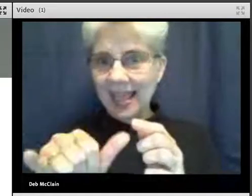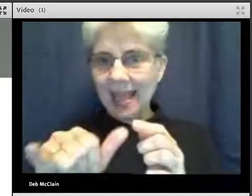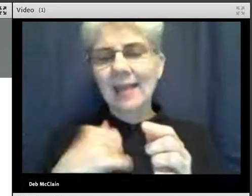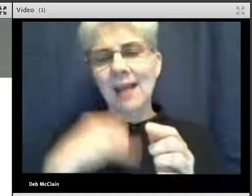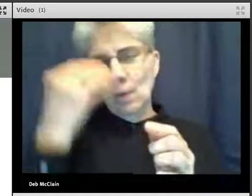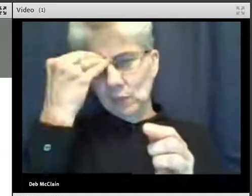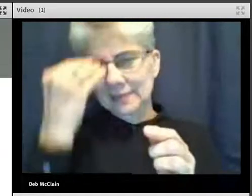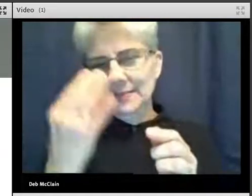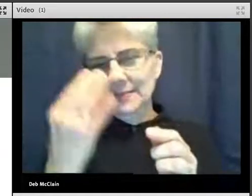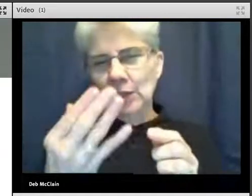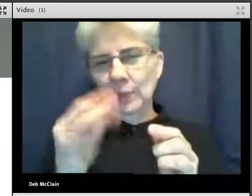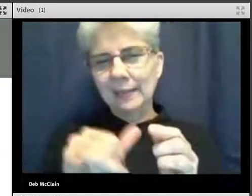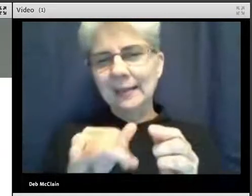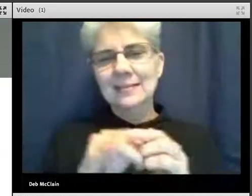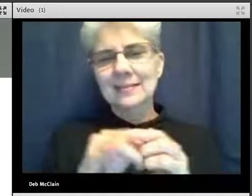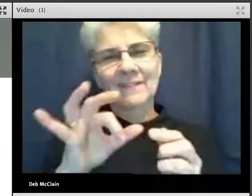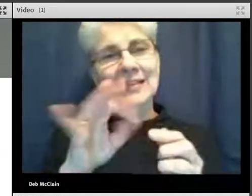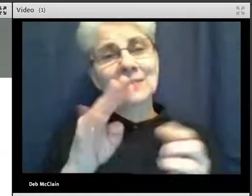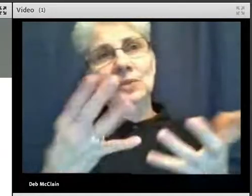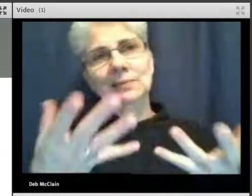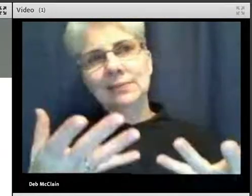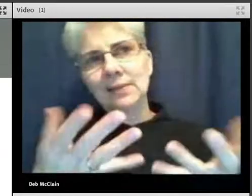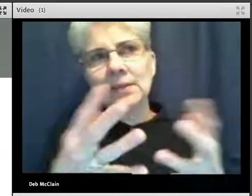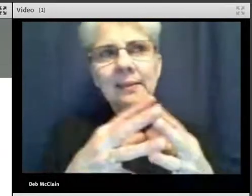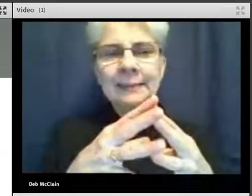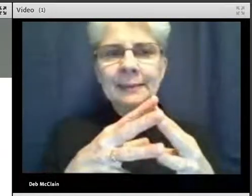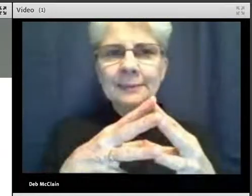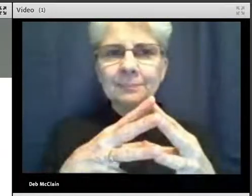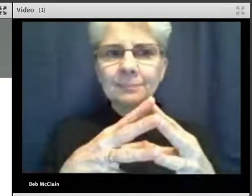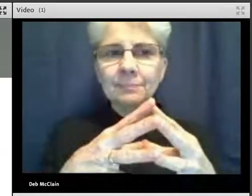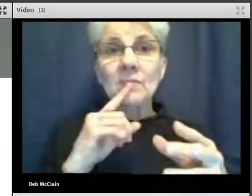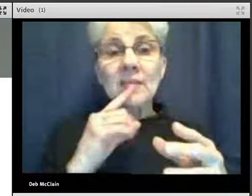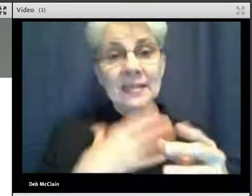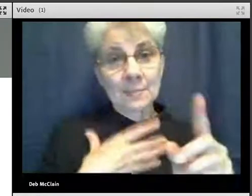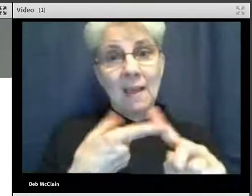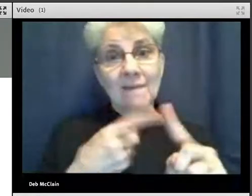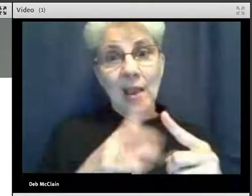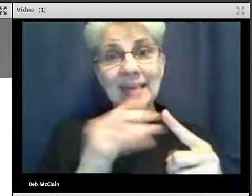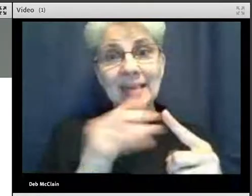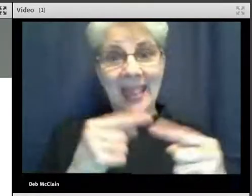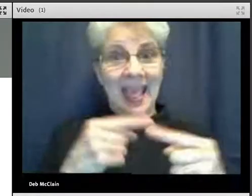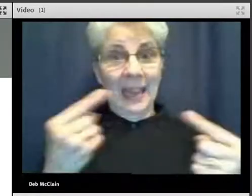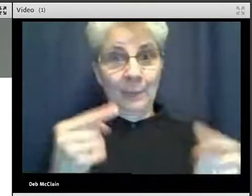and I will say this -- Facebook is my friend an enemy, right?